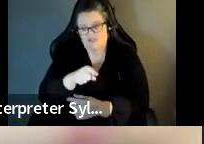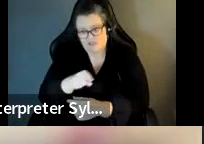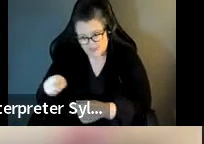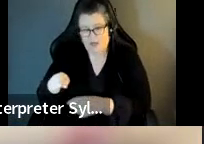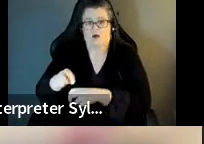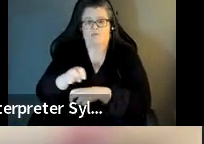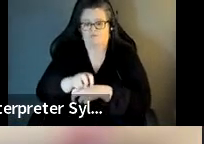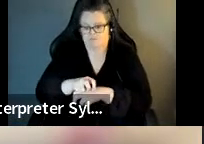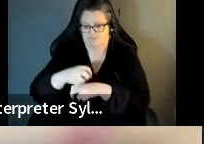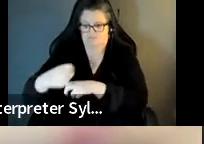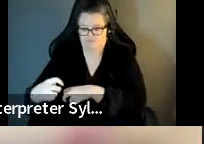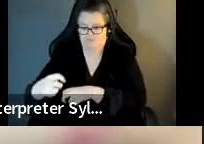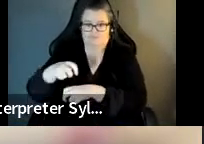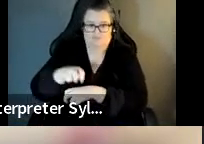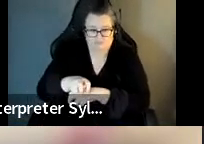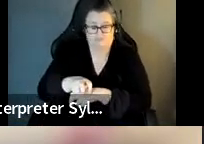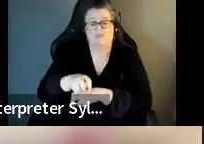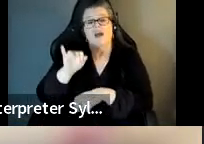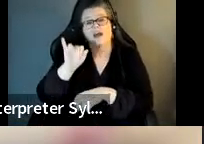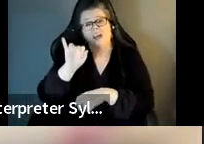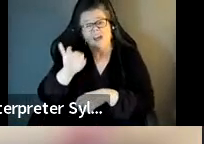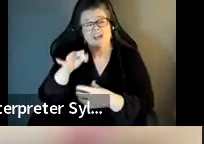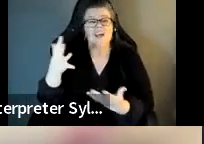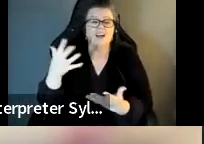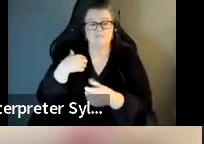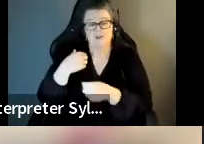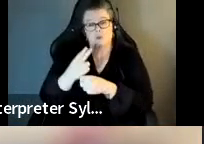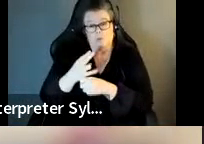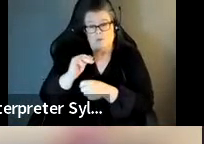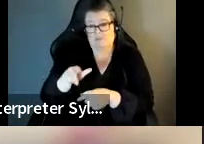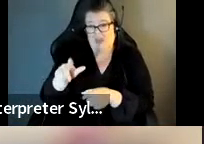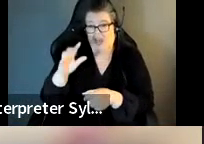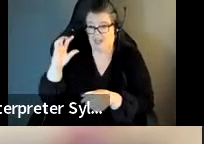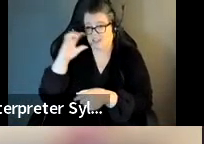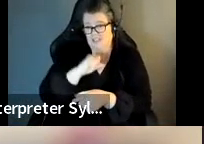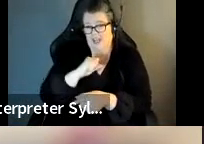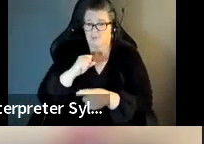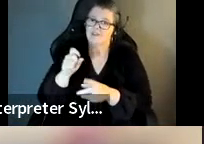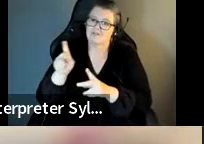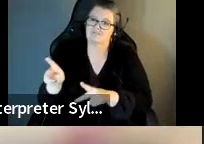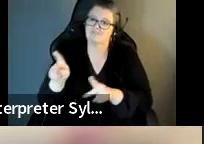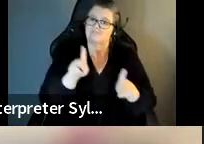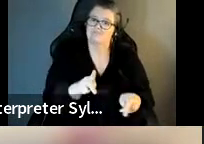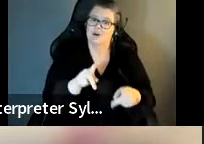If we apply this assumption to America's toilet seats, then it's easier to understand and see the flaws in this assumption.